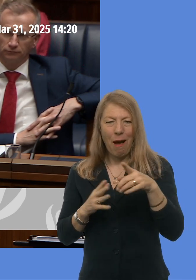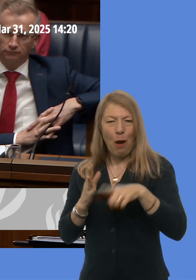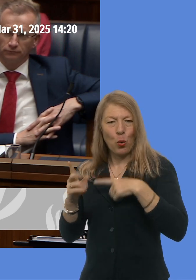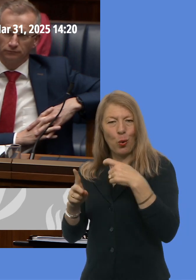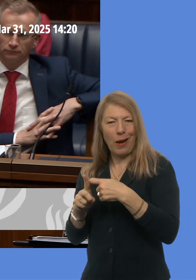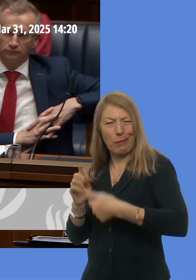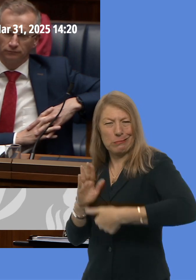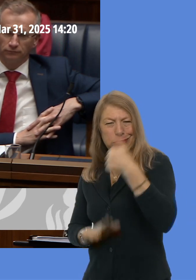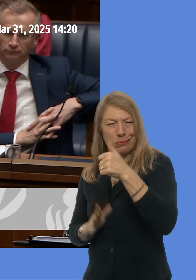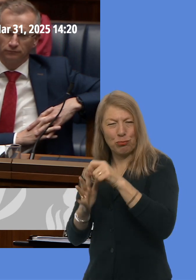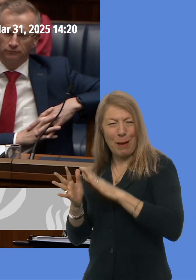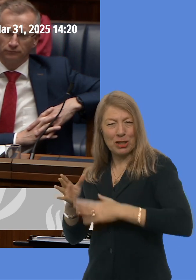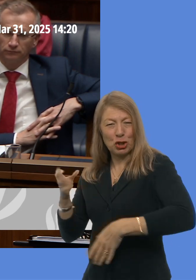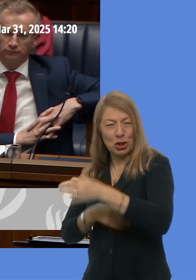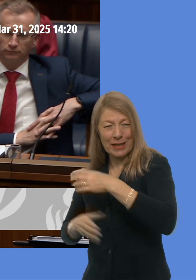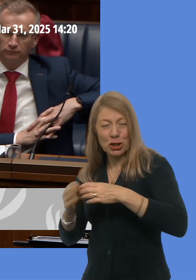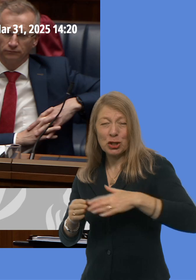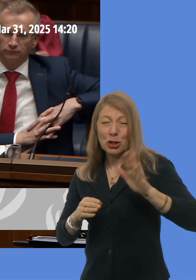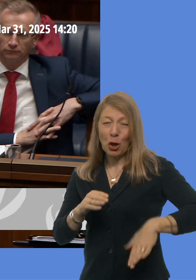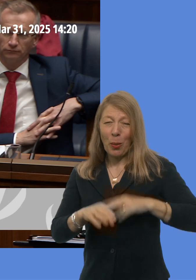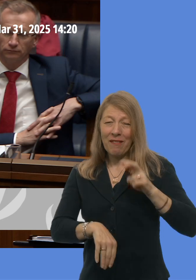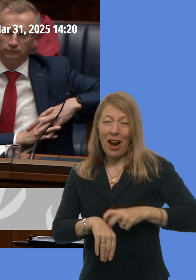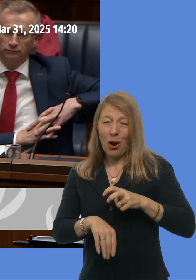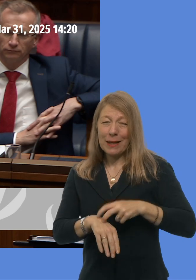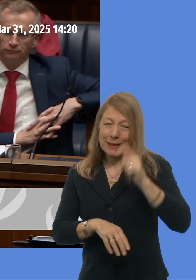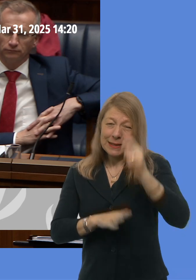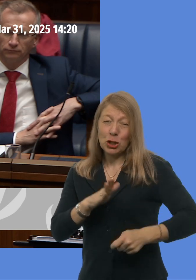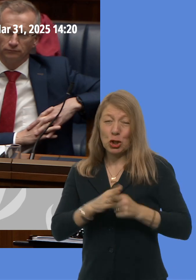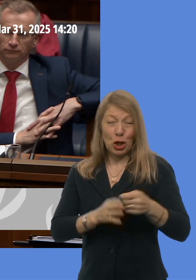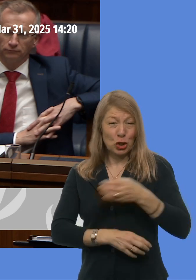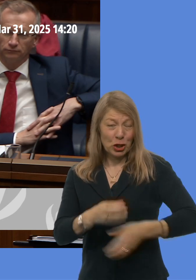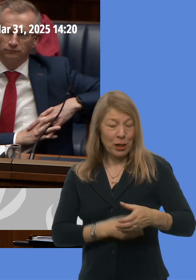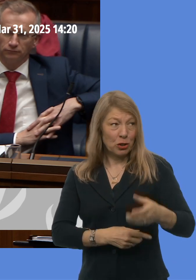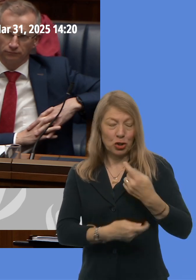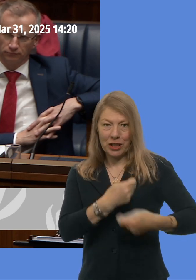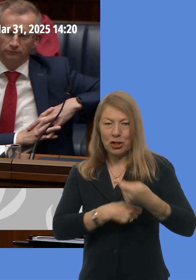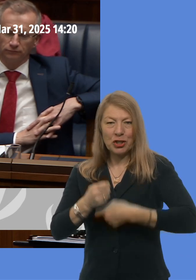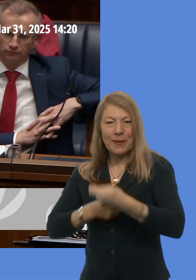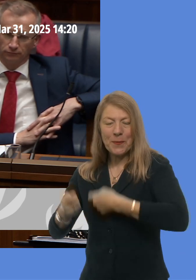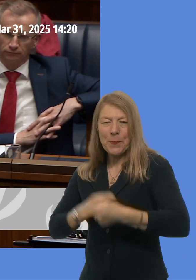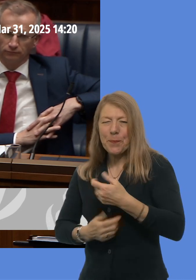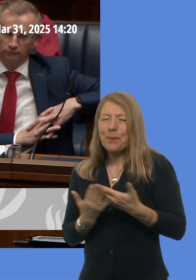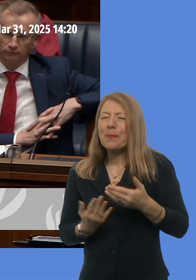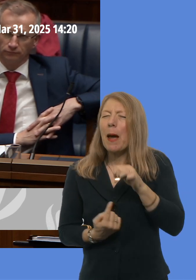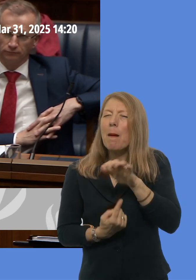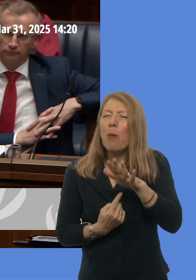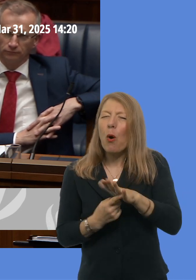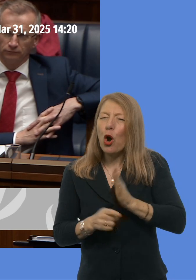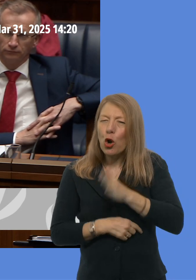not just with business in terms of our economic potential but also politically. It was a very good opportunity.